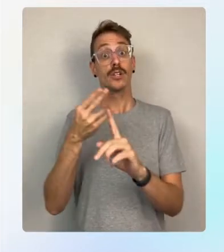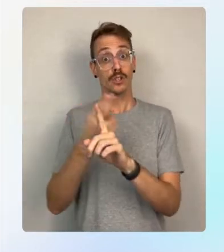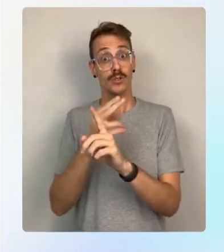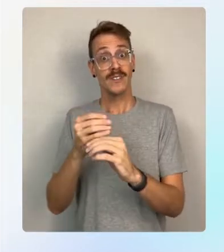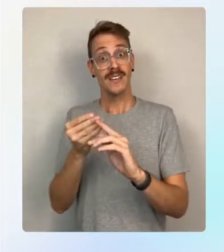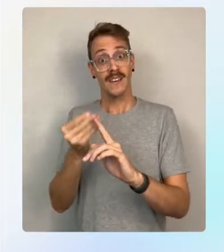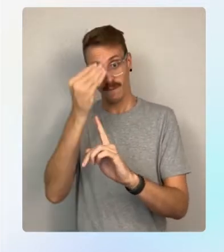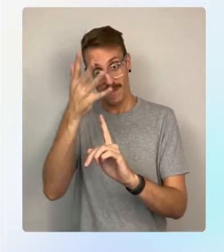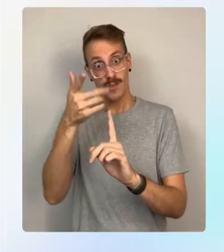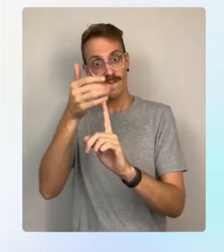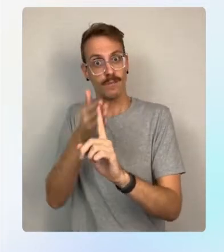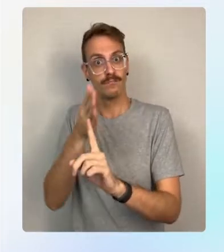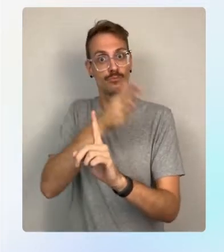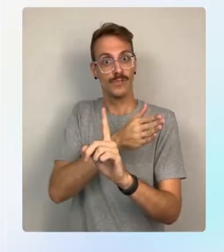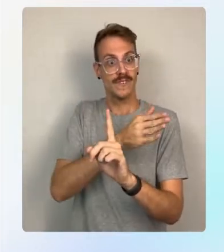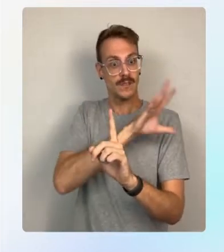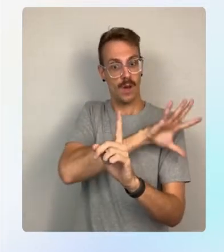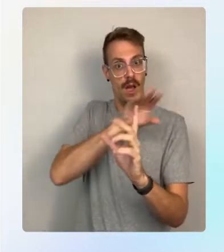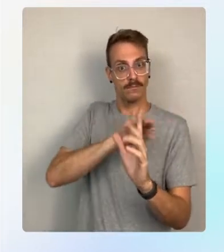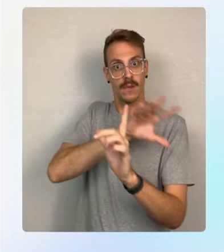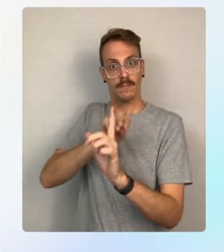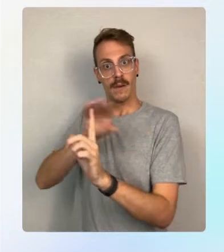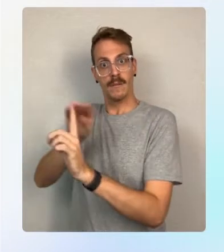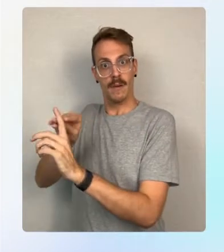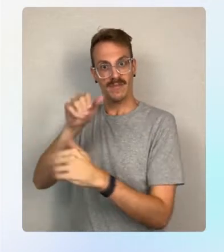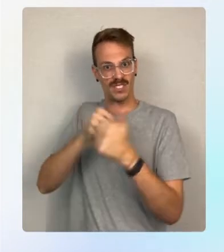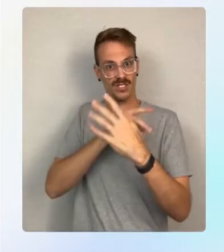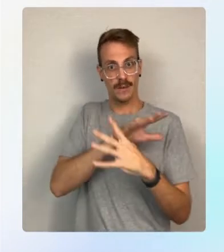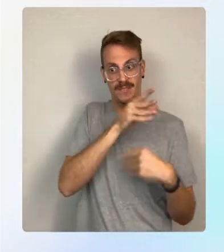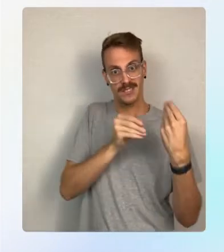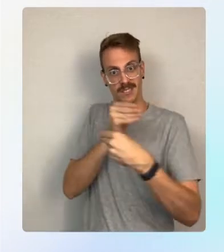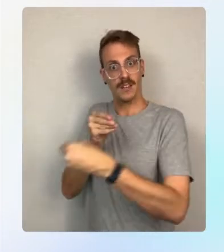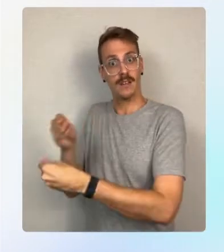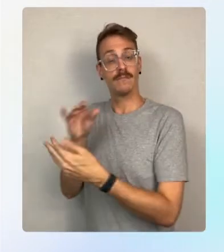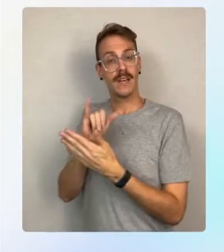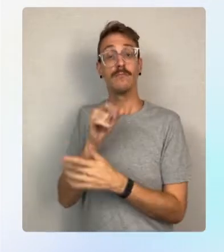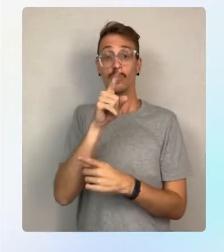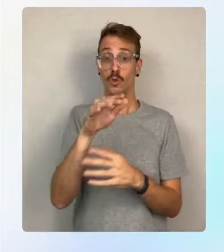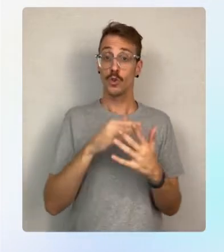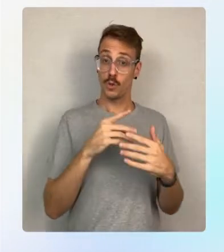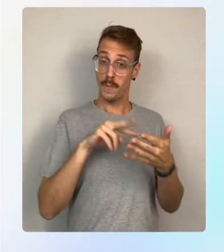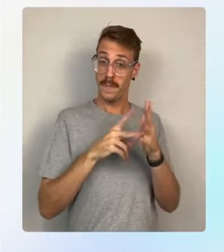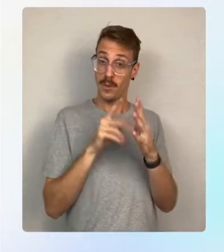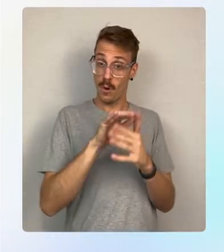from the information of the previous frame. You render your app at half the target frame rate,